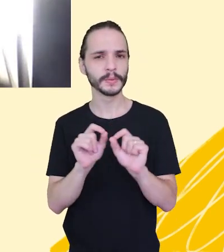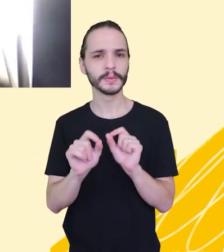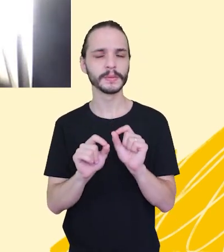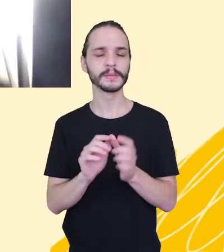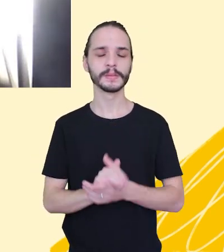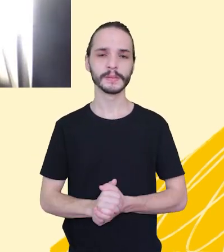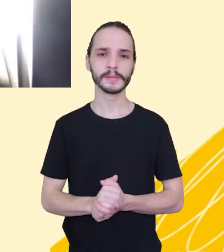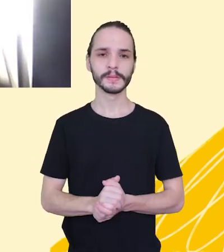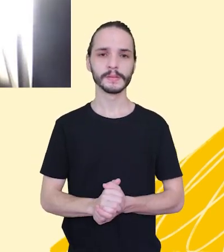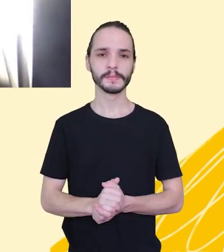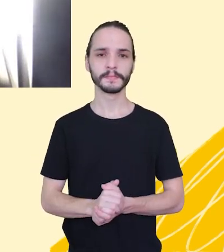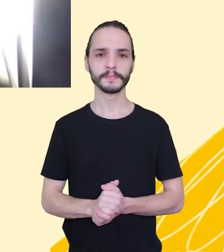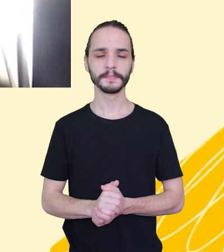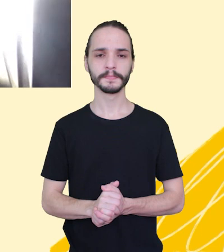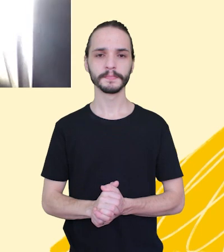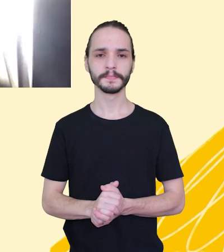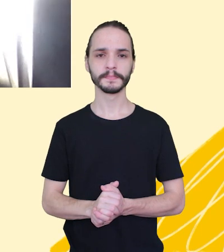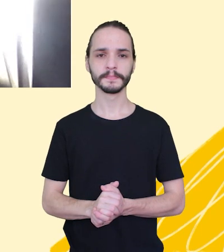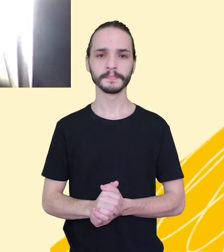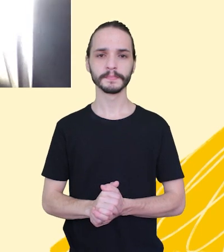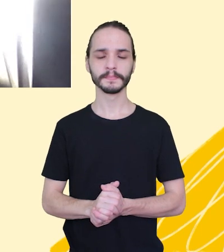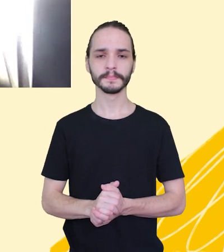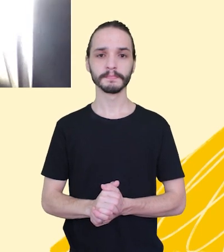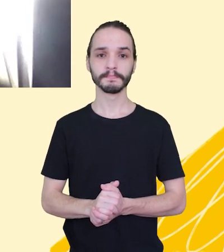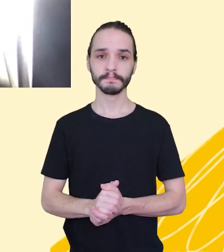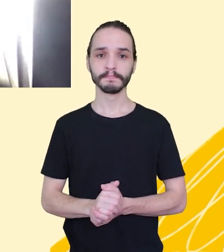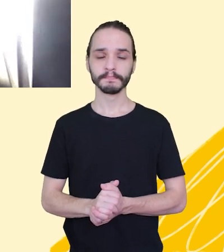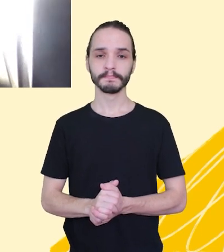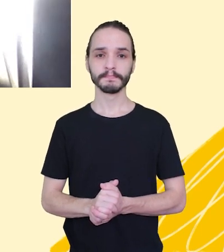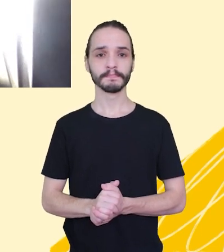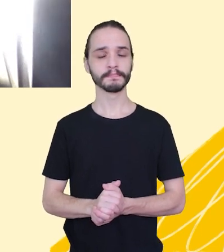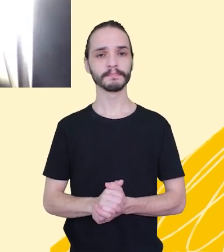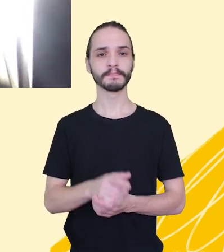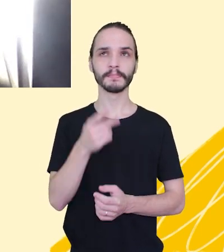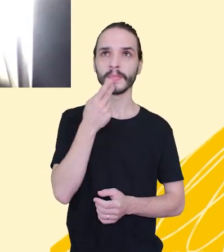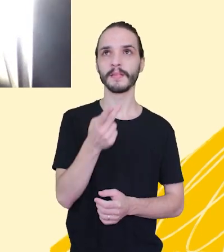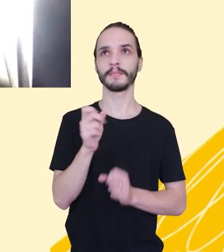You say ok it's clear, I want to tell that, but...